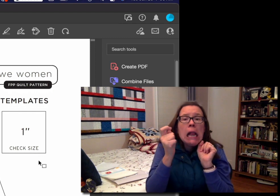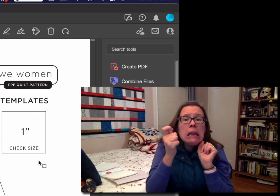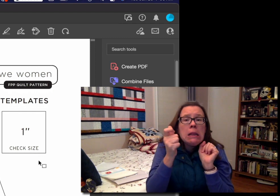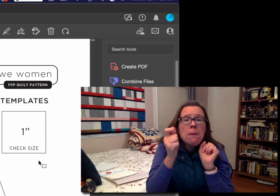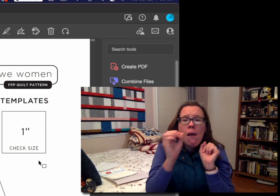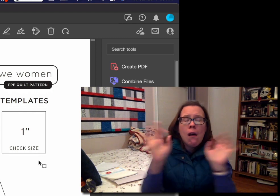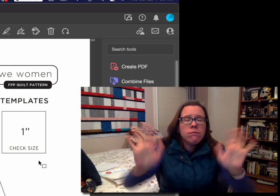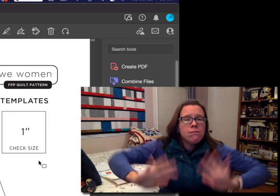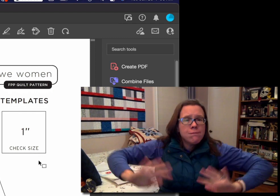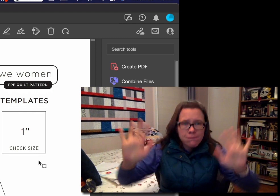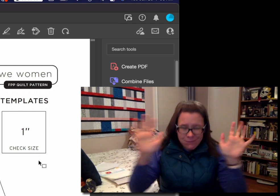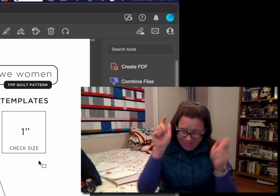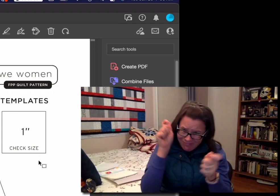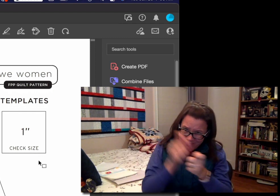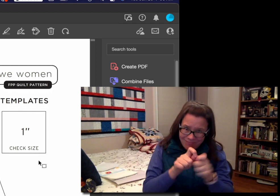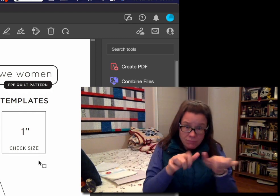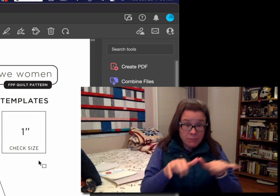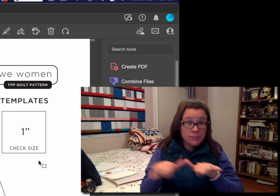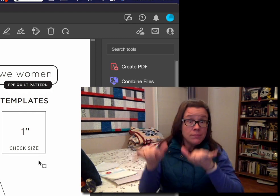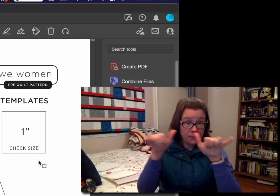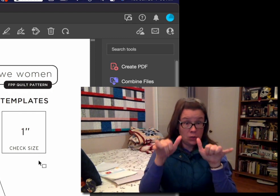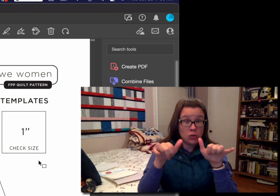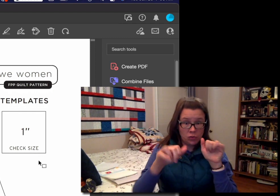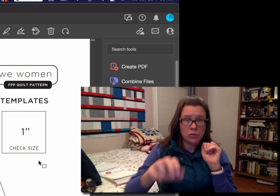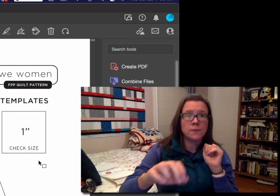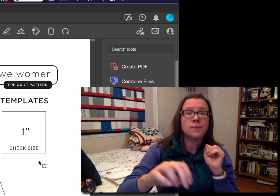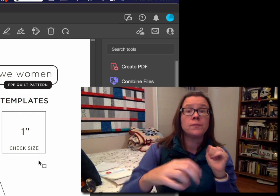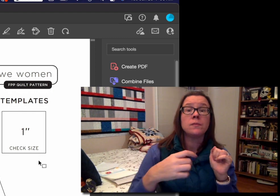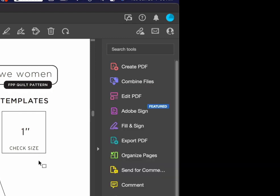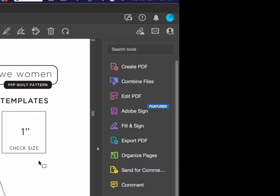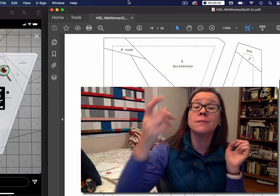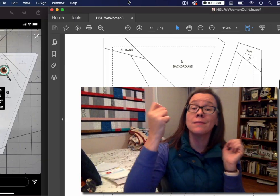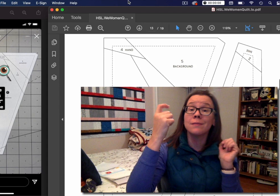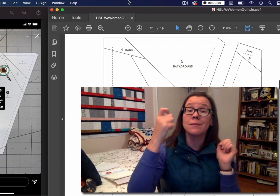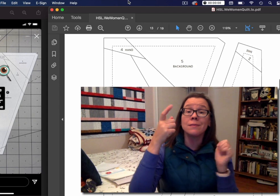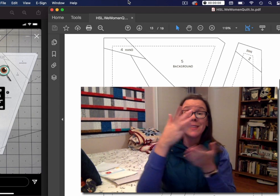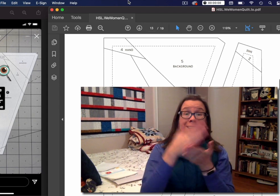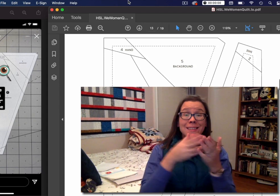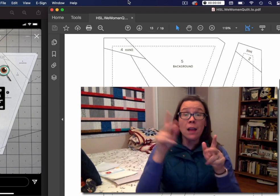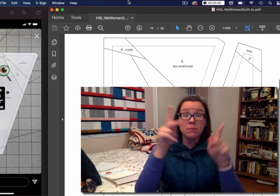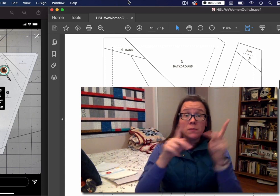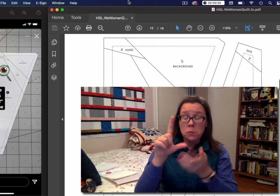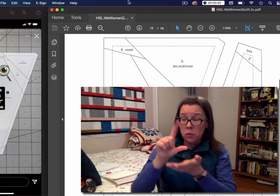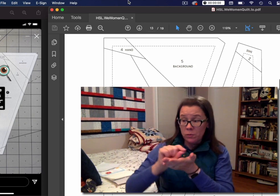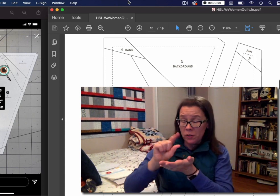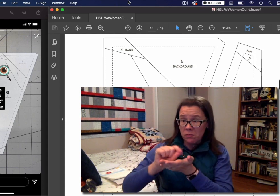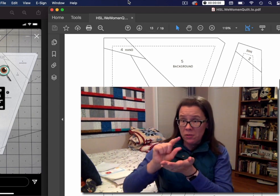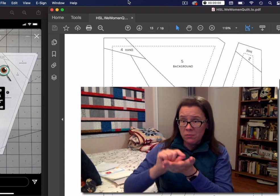And it needs to be exactly on the one inch lines - like you don't want anything even slightly off.